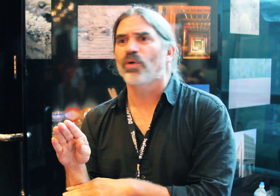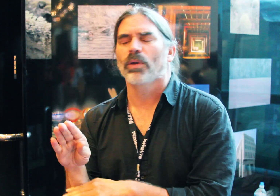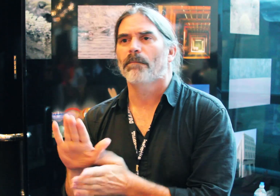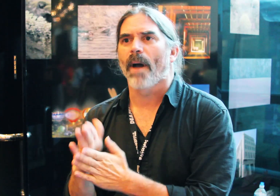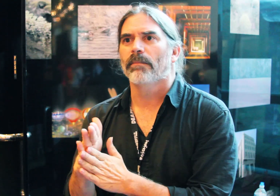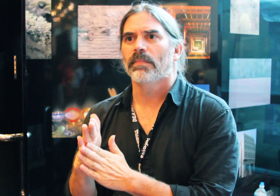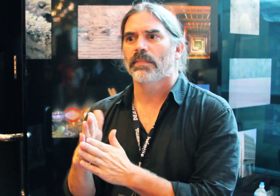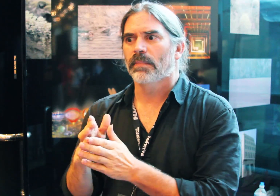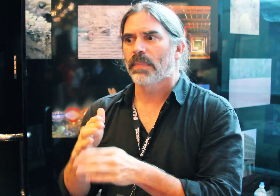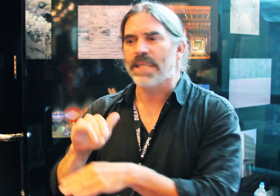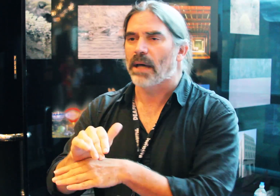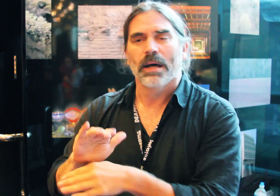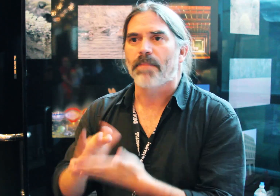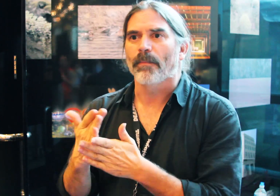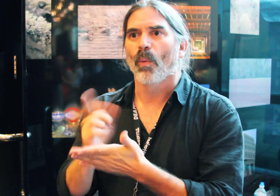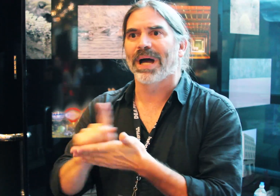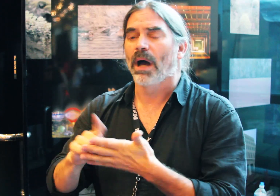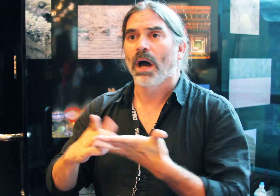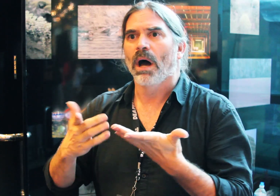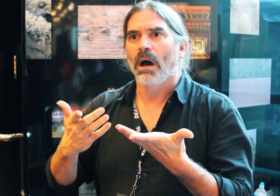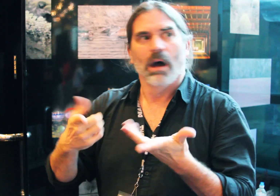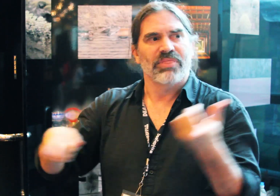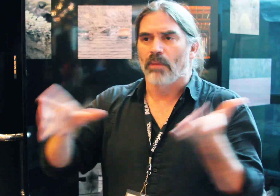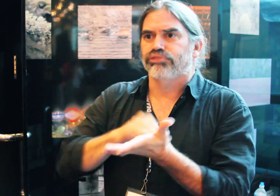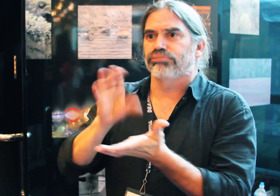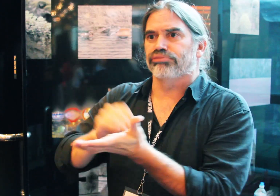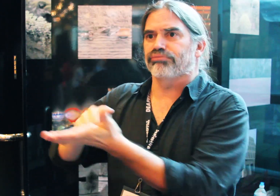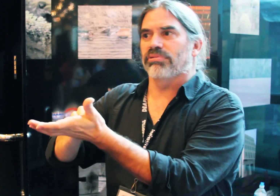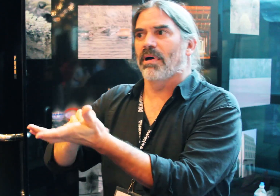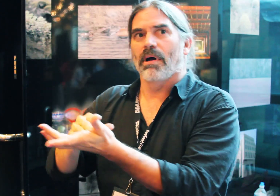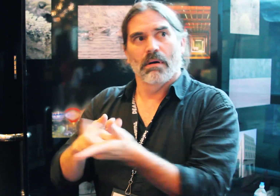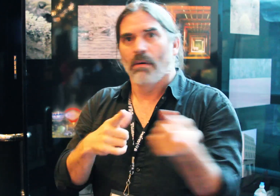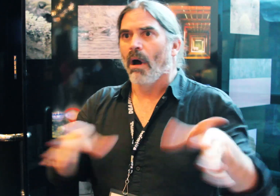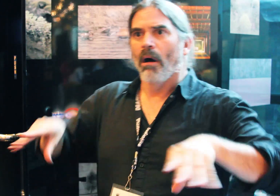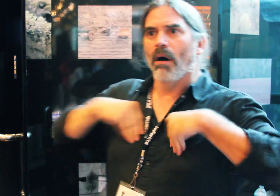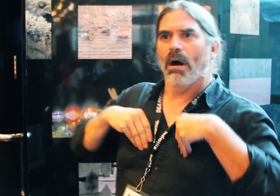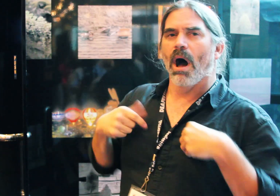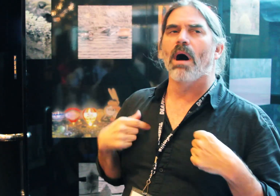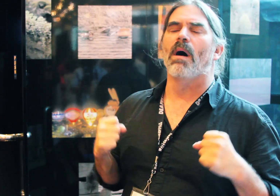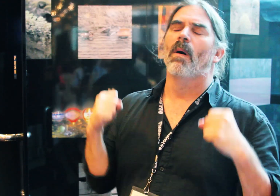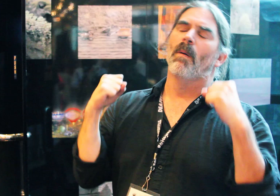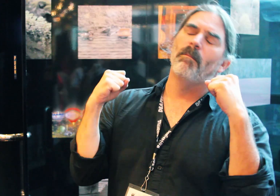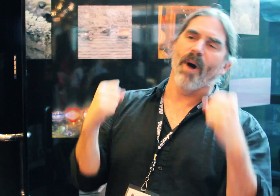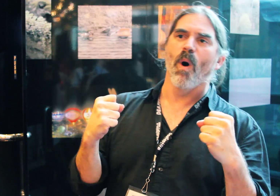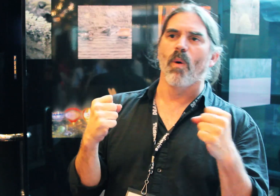One afternoon became a night, became a week, they learned, accepted it. I was enthralled.